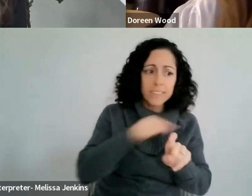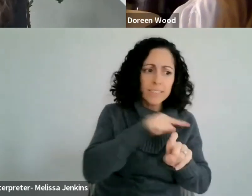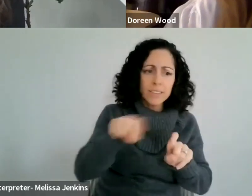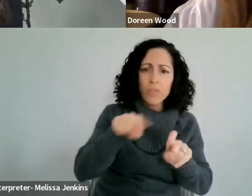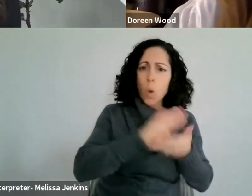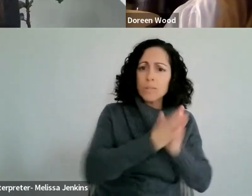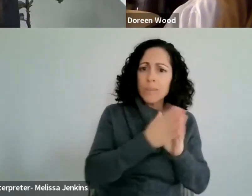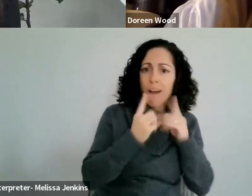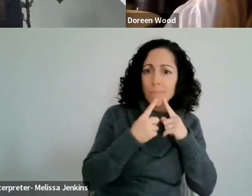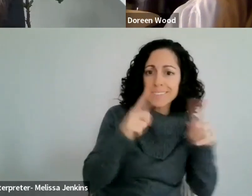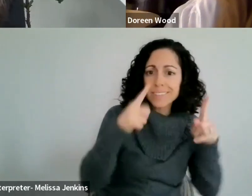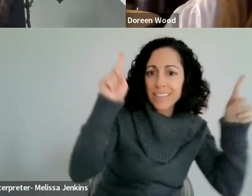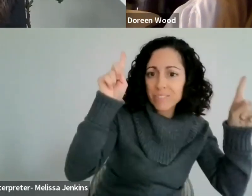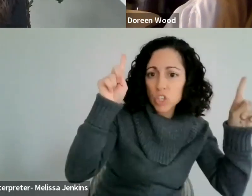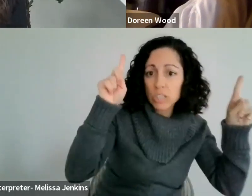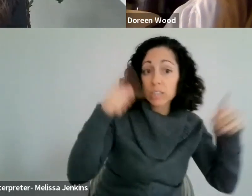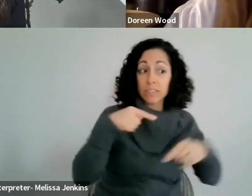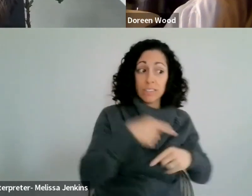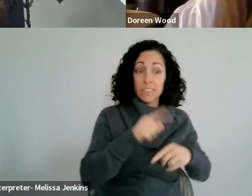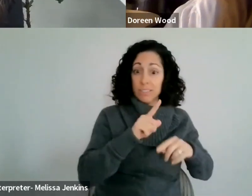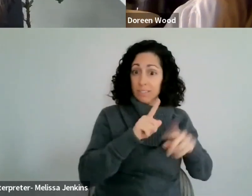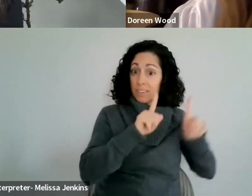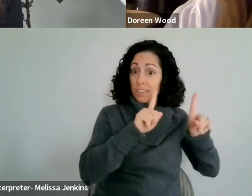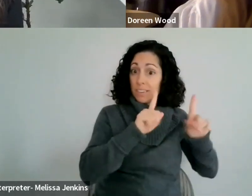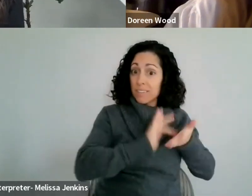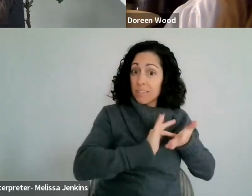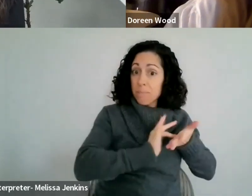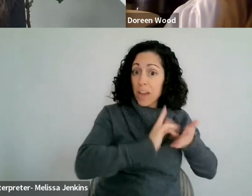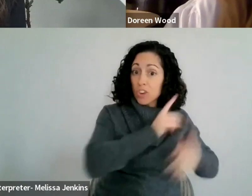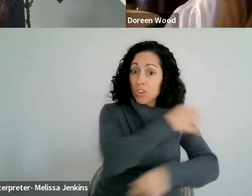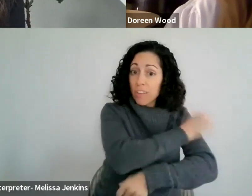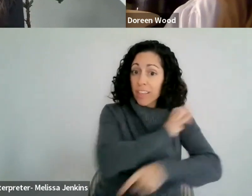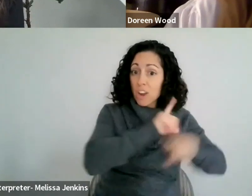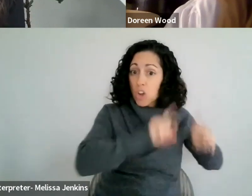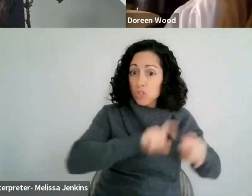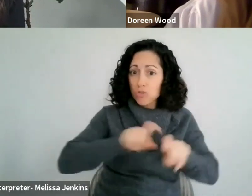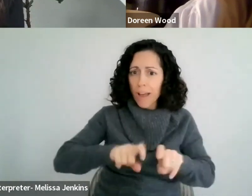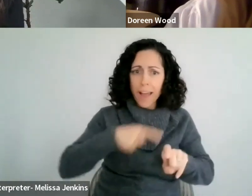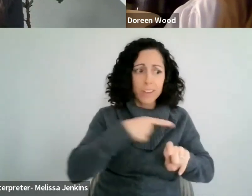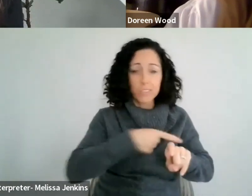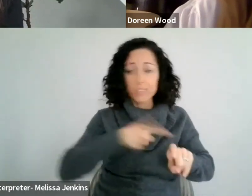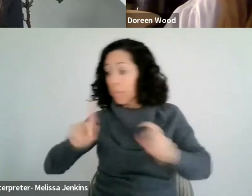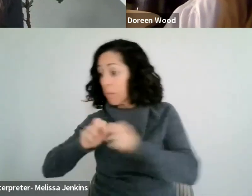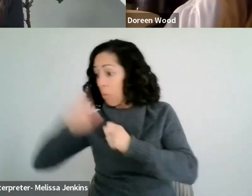Clinical trials can't move forward if researchers aren't in touch with enough people living with this condition.